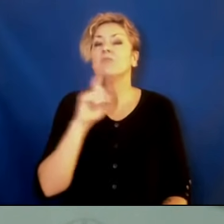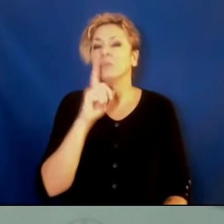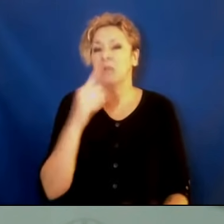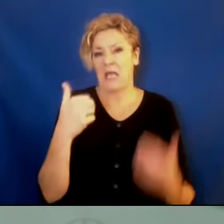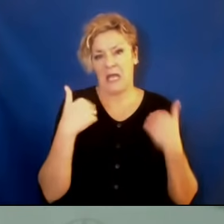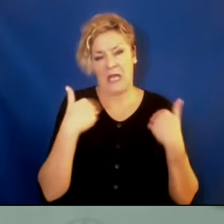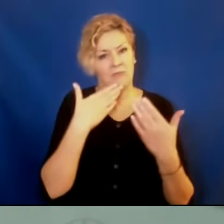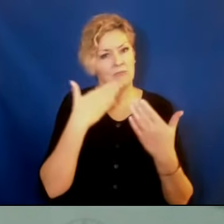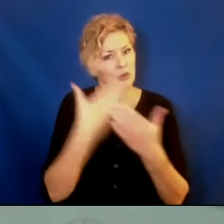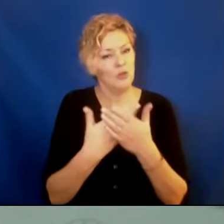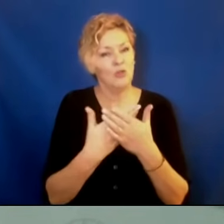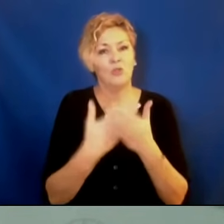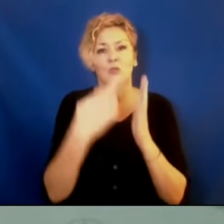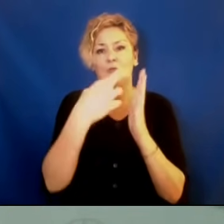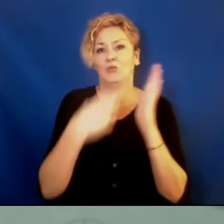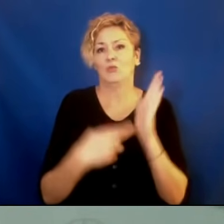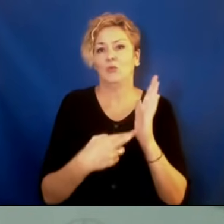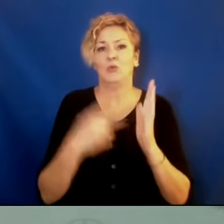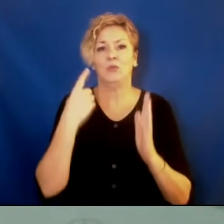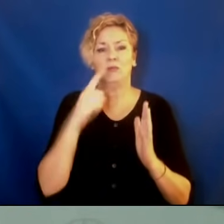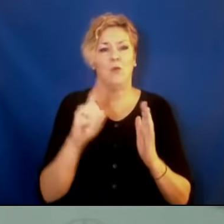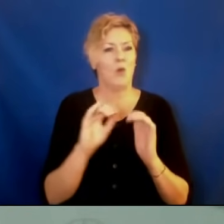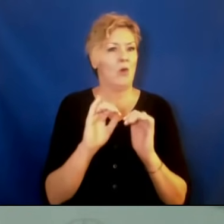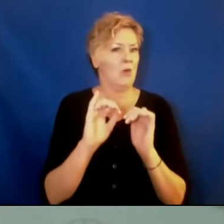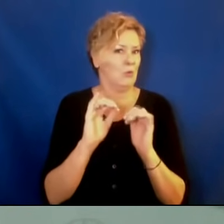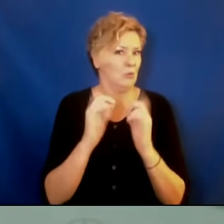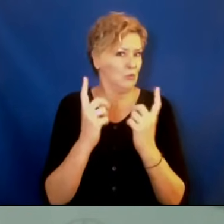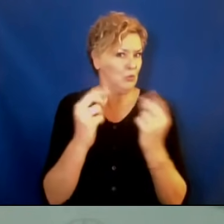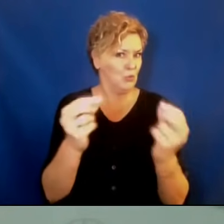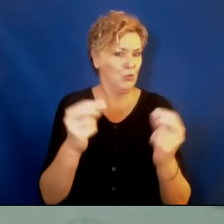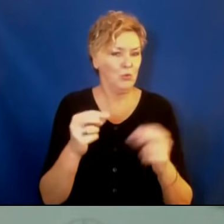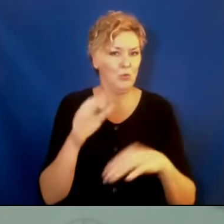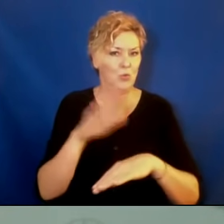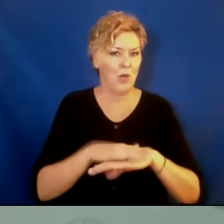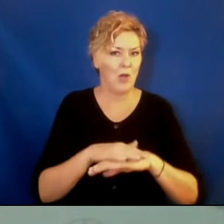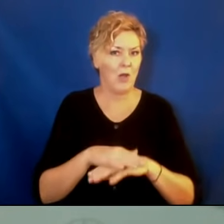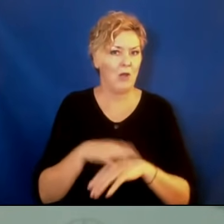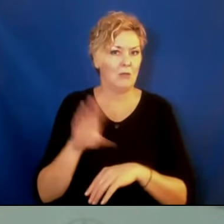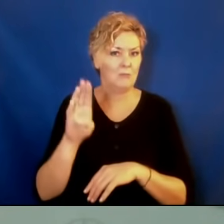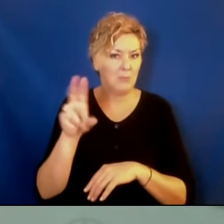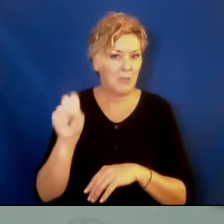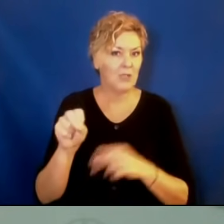I was hoping you could talk about COVID-19 exposure in transmission and public transit.